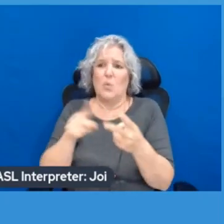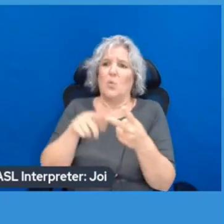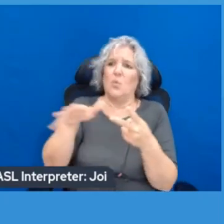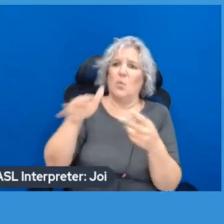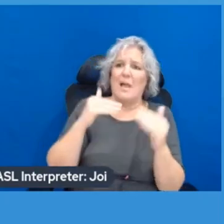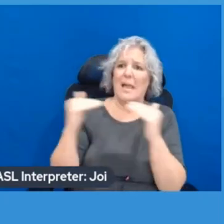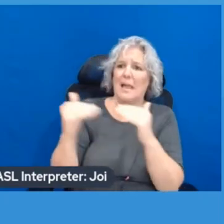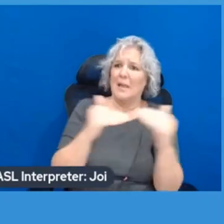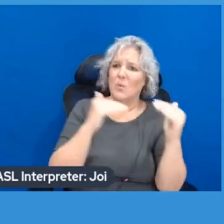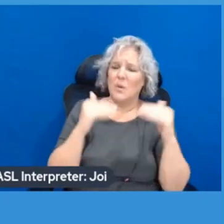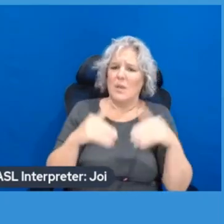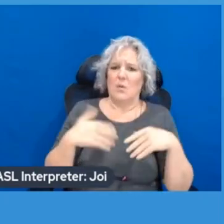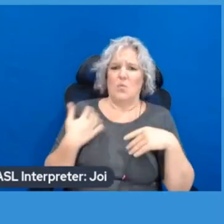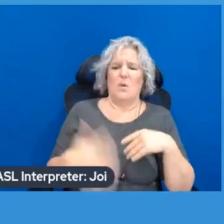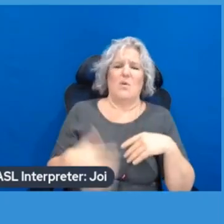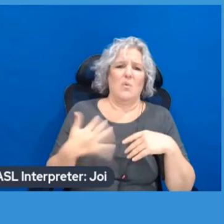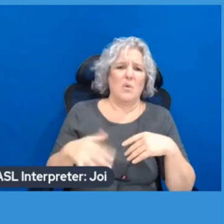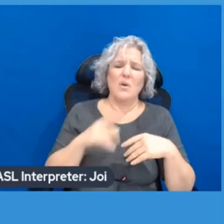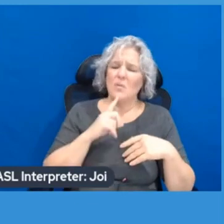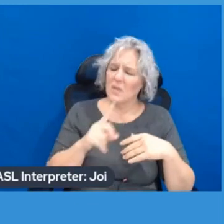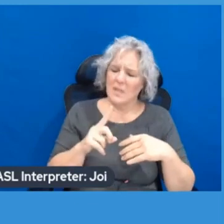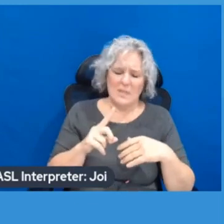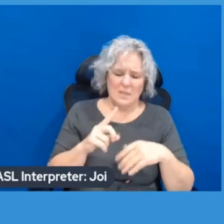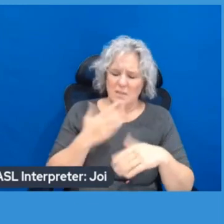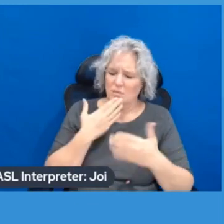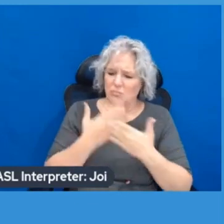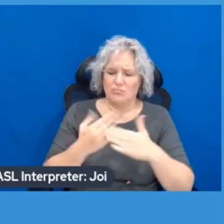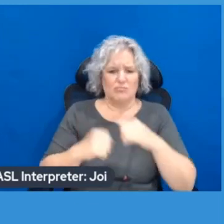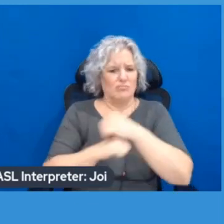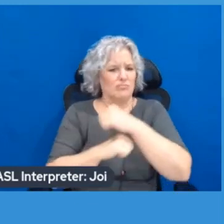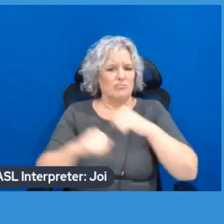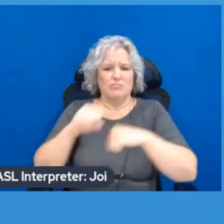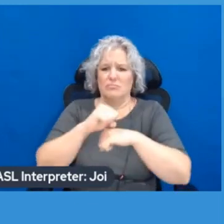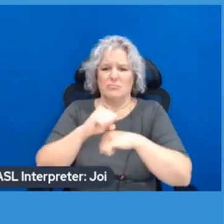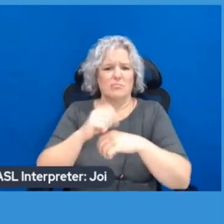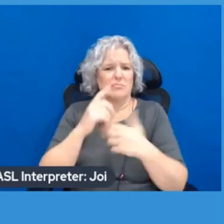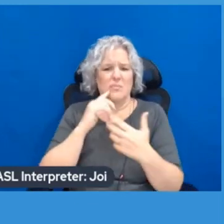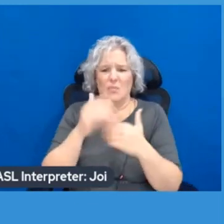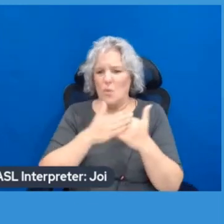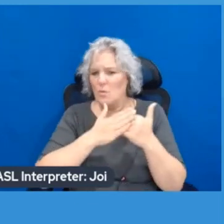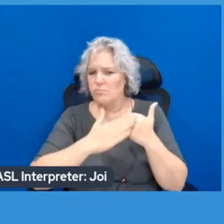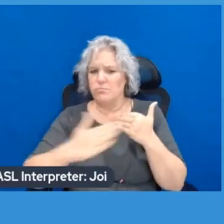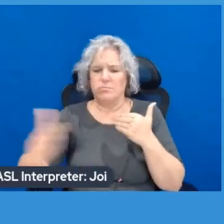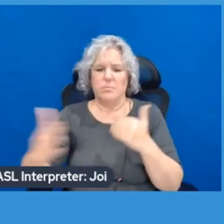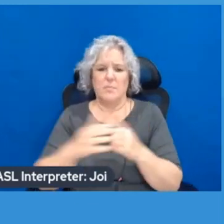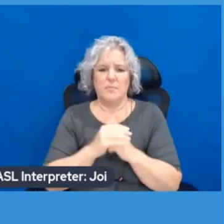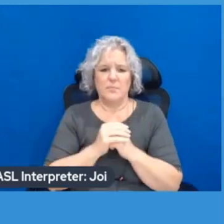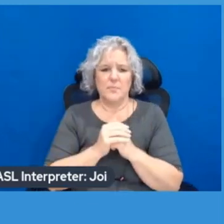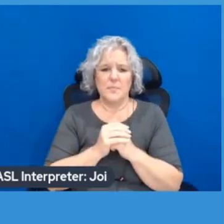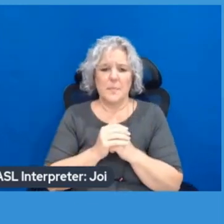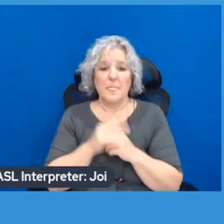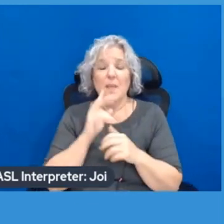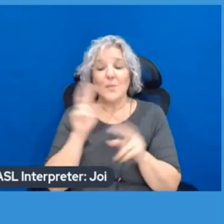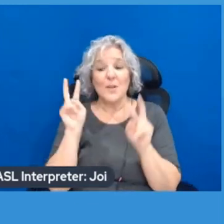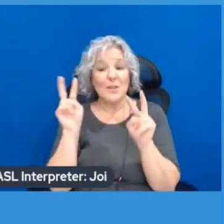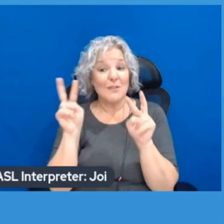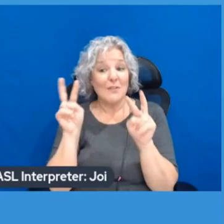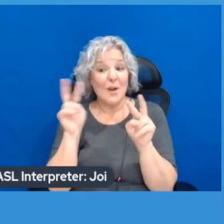which really sets the stage for where we're going. We look forward to seeing you all next week